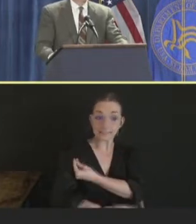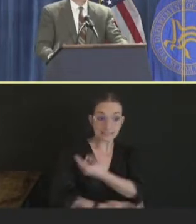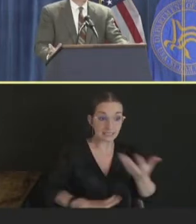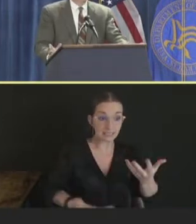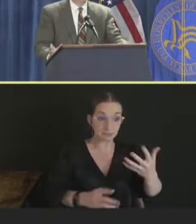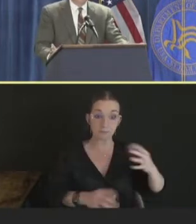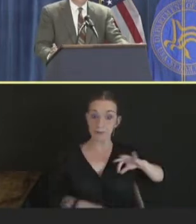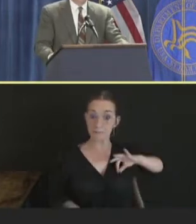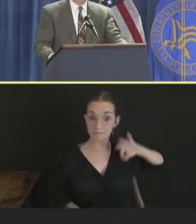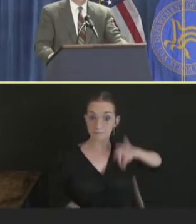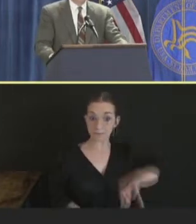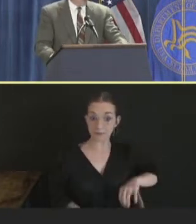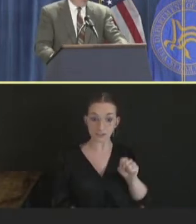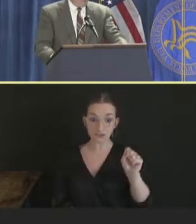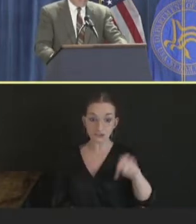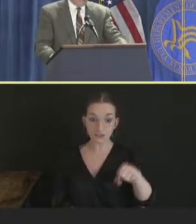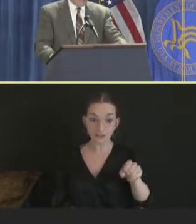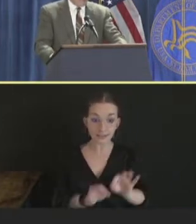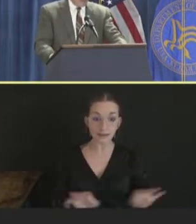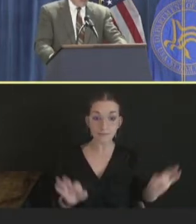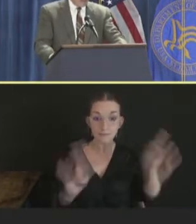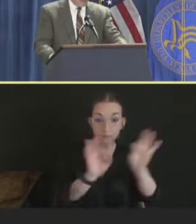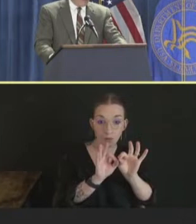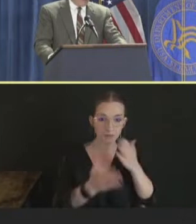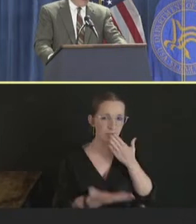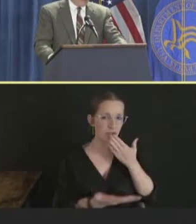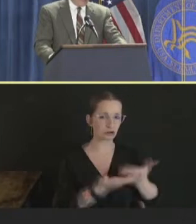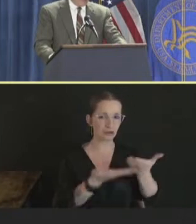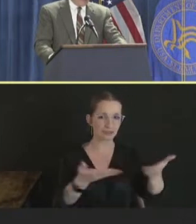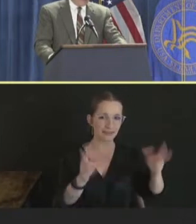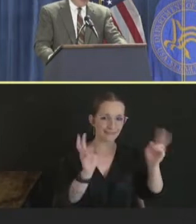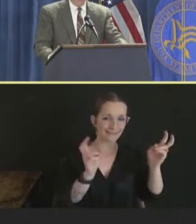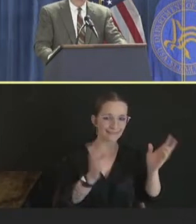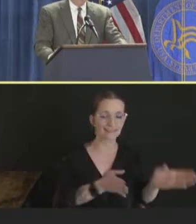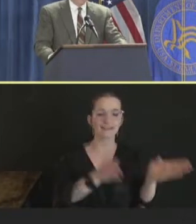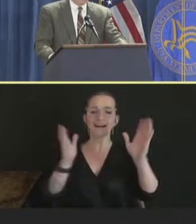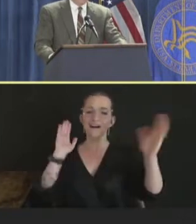or important or effective, versus vaccines as a bad thing.